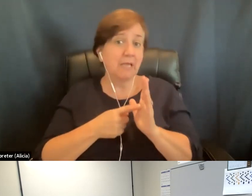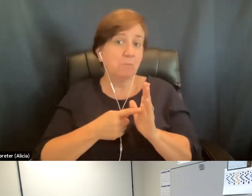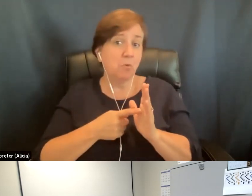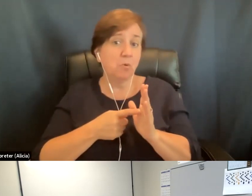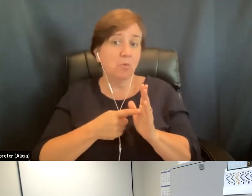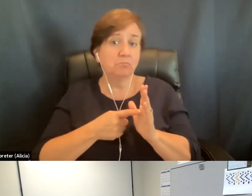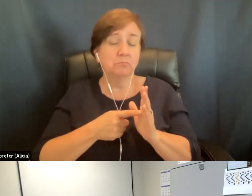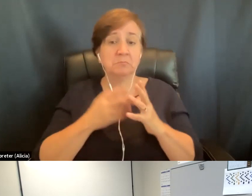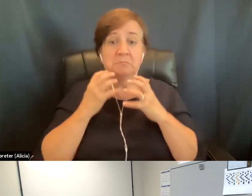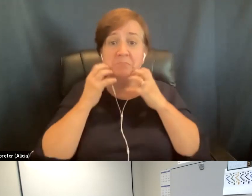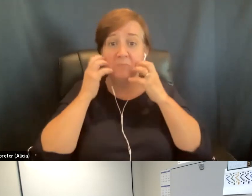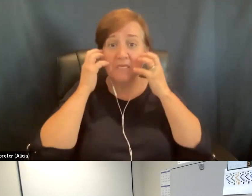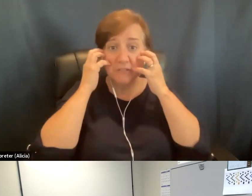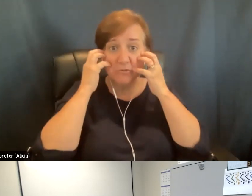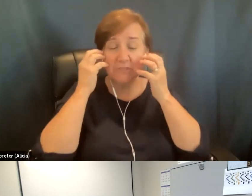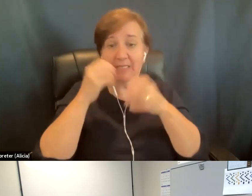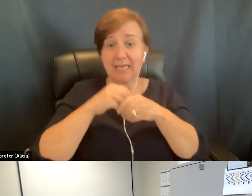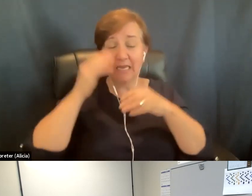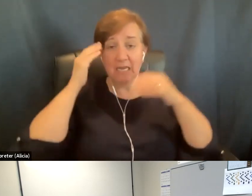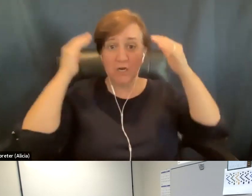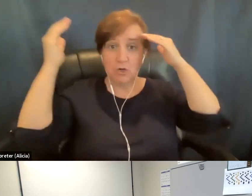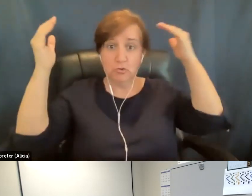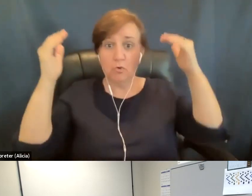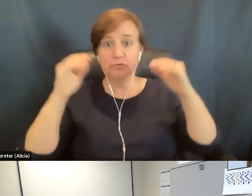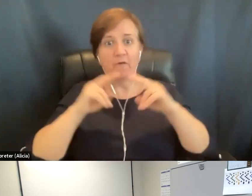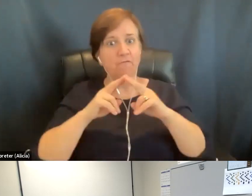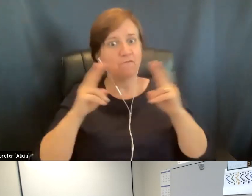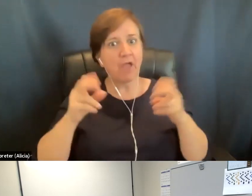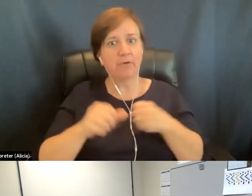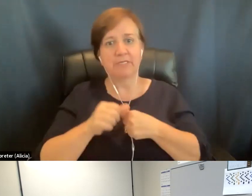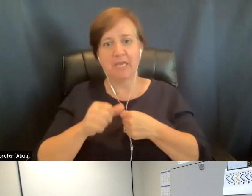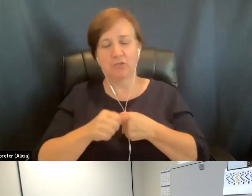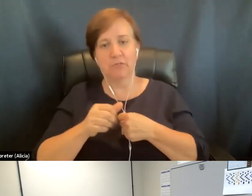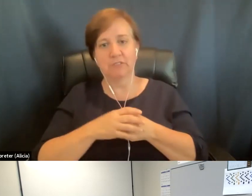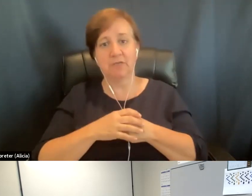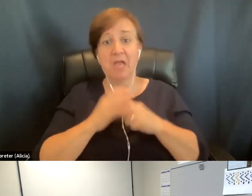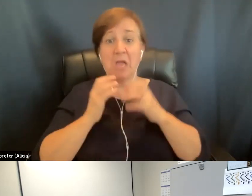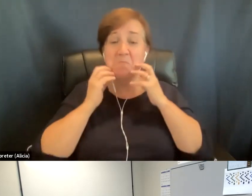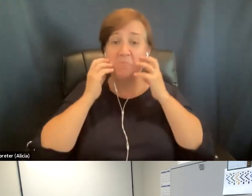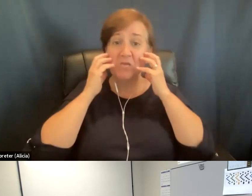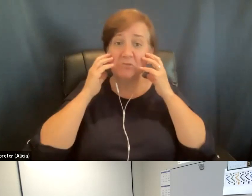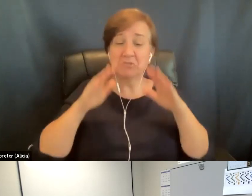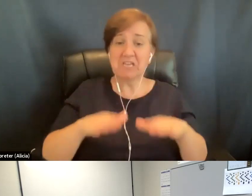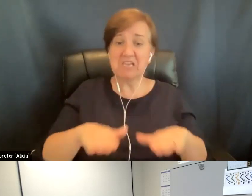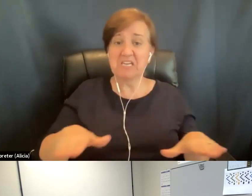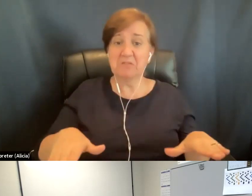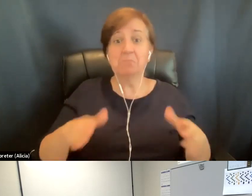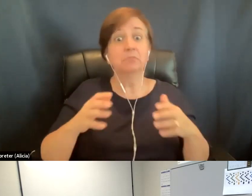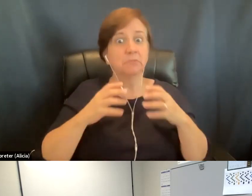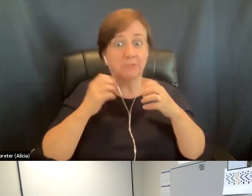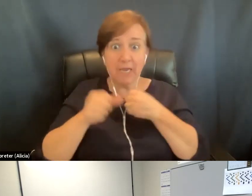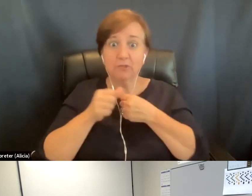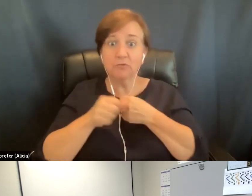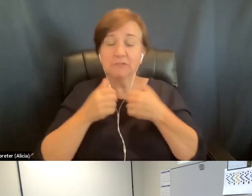Dr. Elsa Villarino: missile system in an adult very dangerous missiles in a young child very dangerous you if you survive the first.